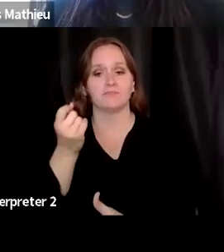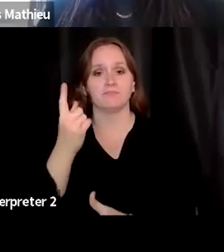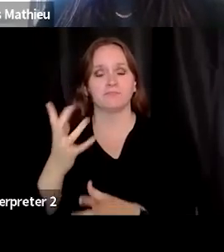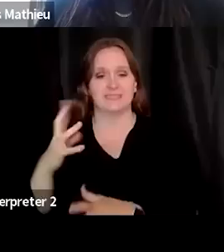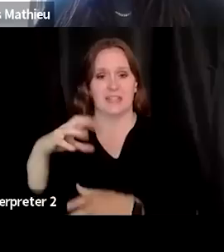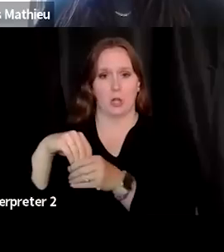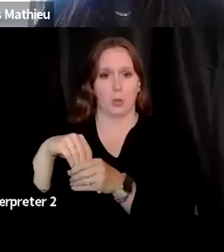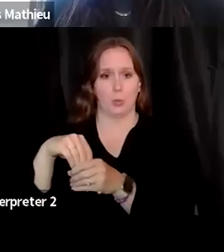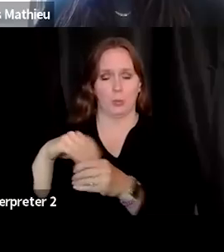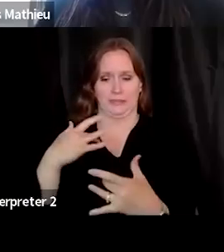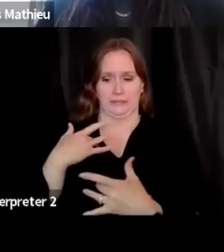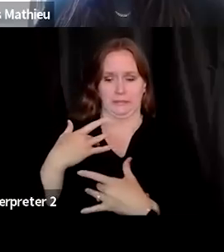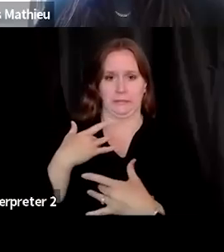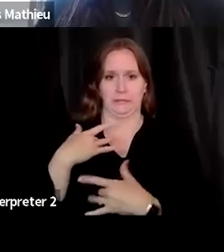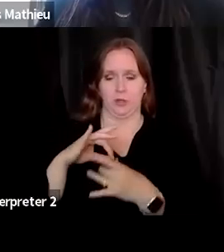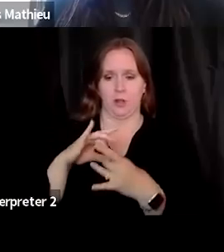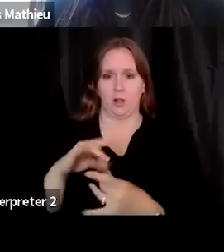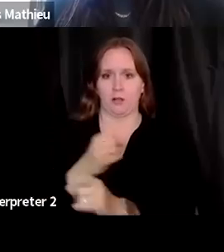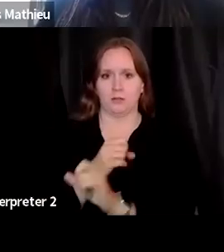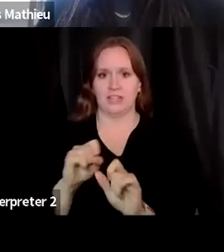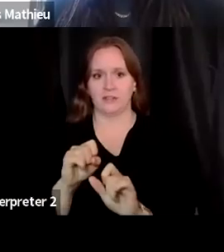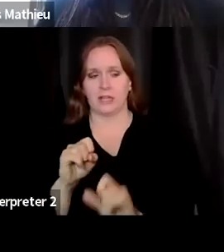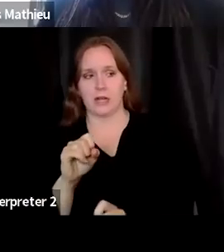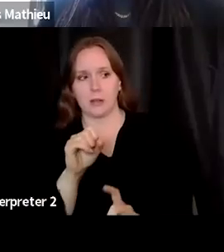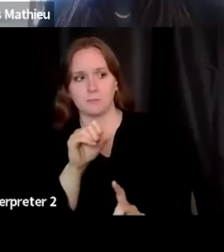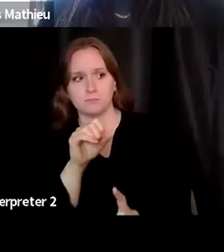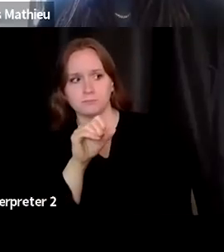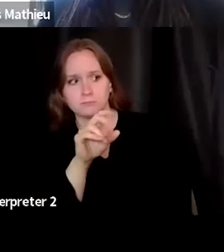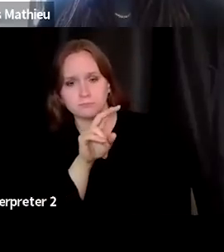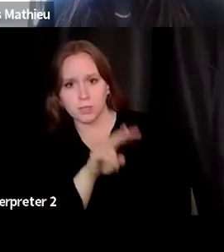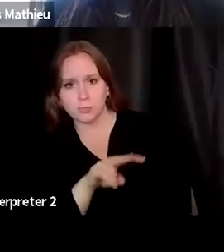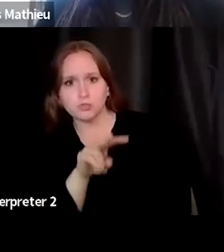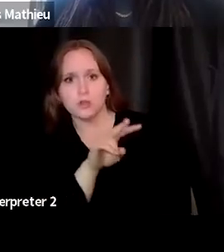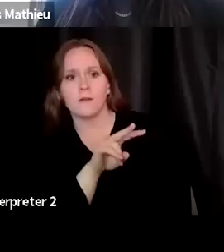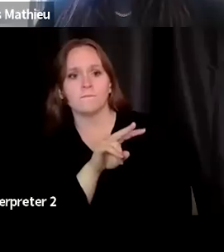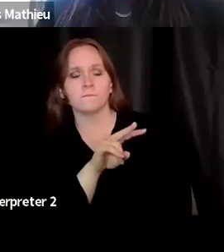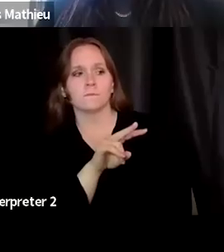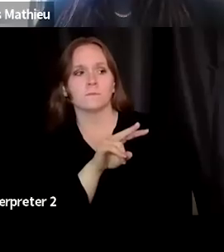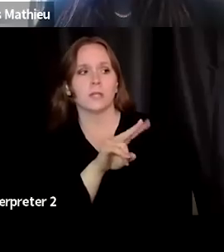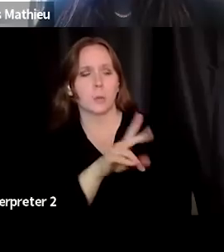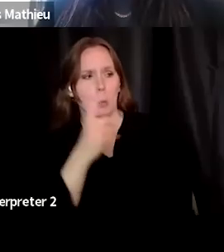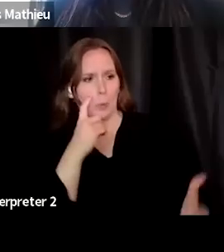sort of making observations. I notice that, you know, several of your doorways,